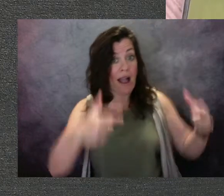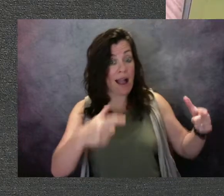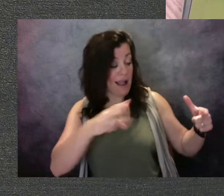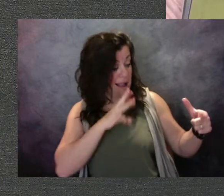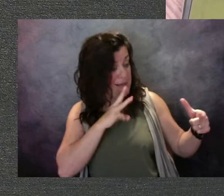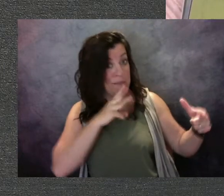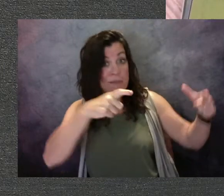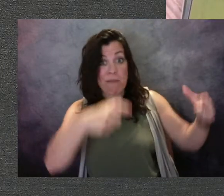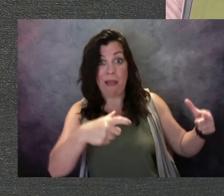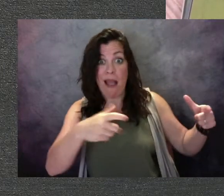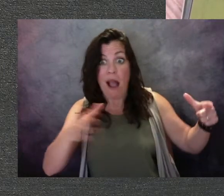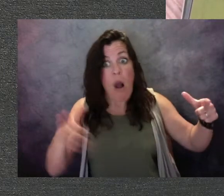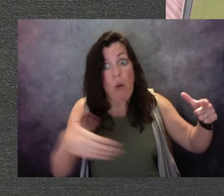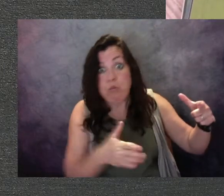A fish in a pond,